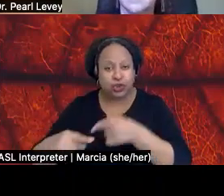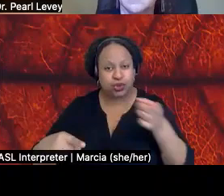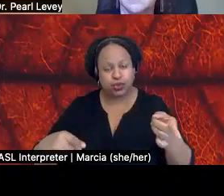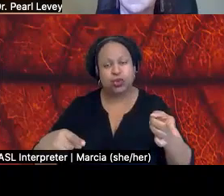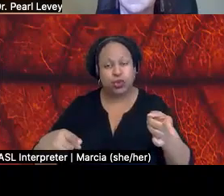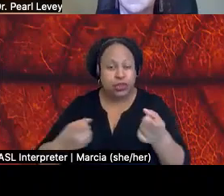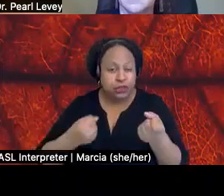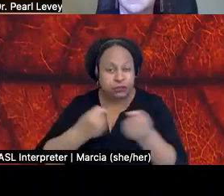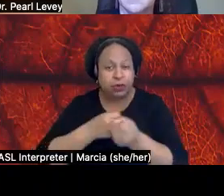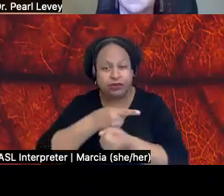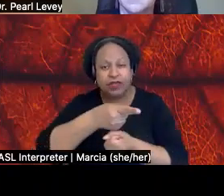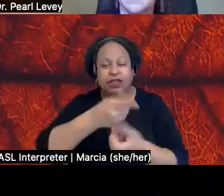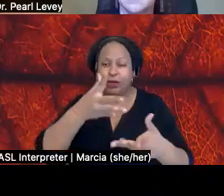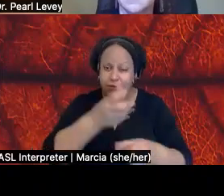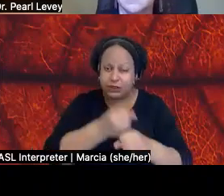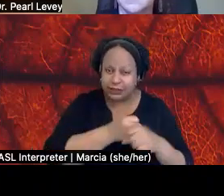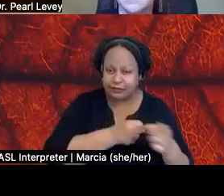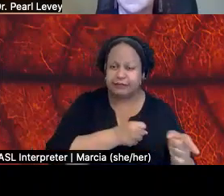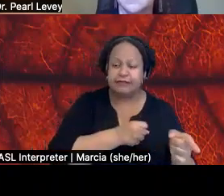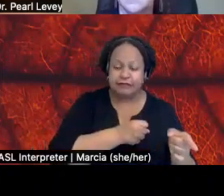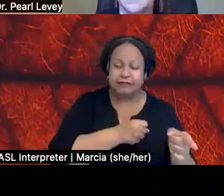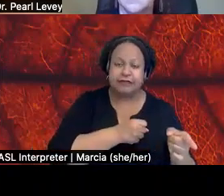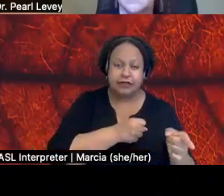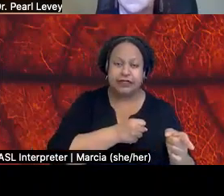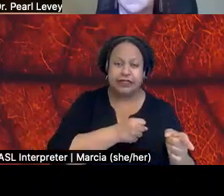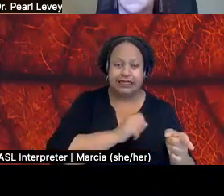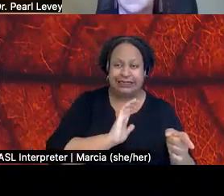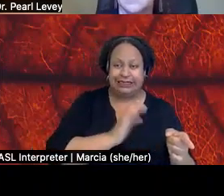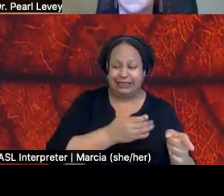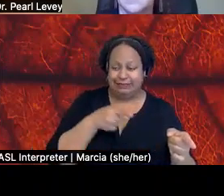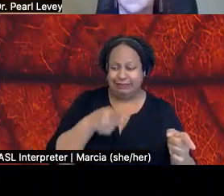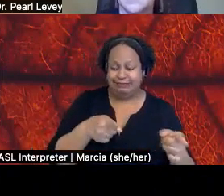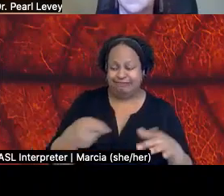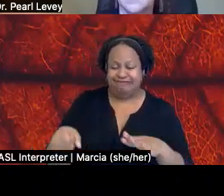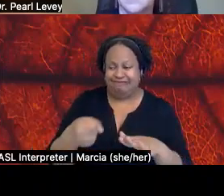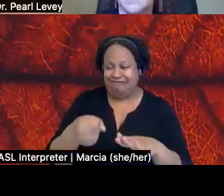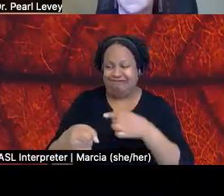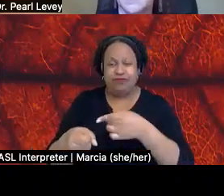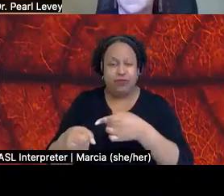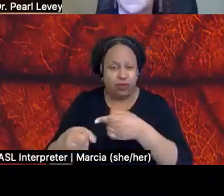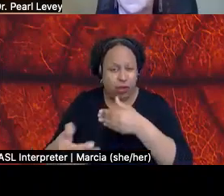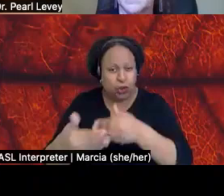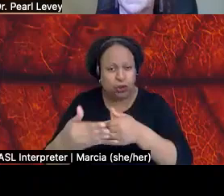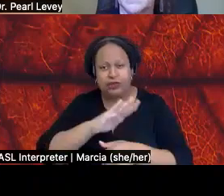So it was also an issue of proximity to the specialist services that they were receiving.